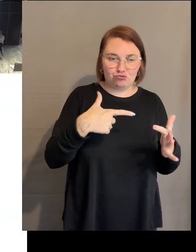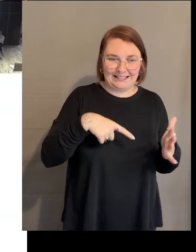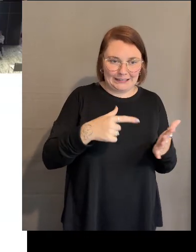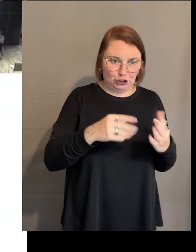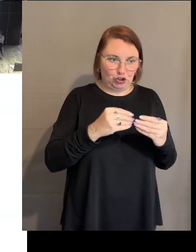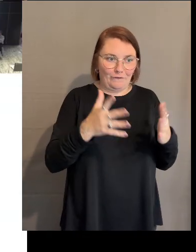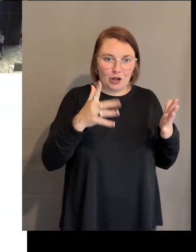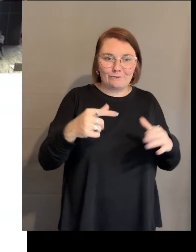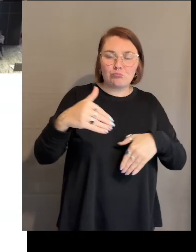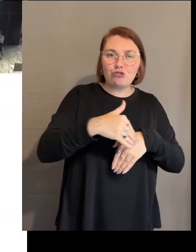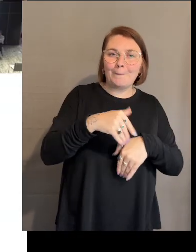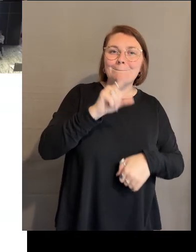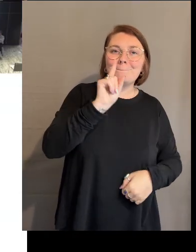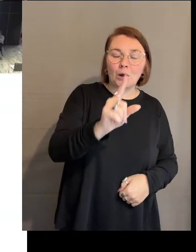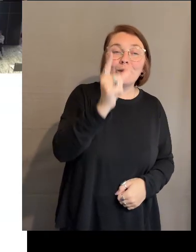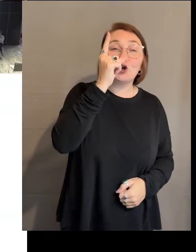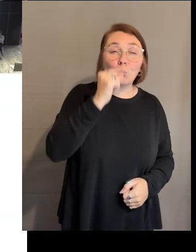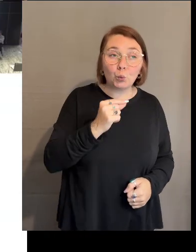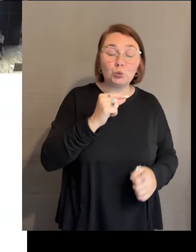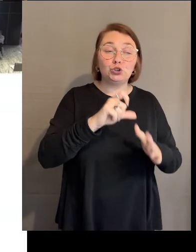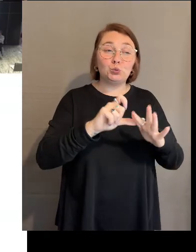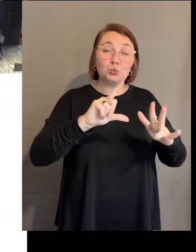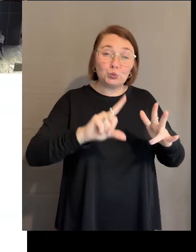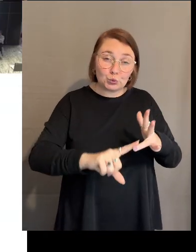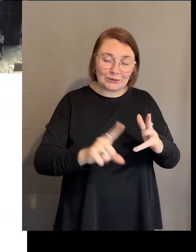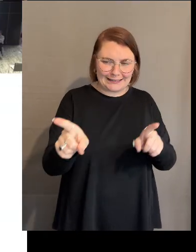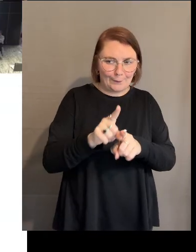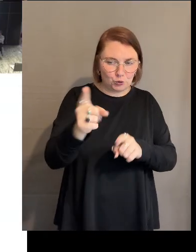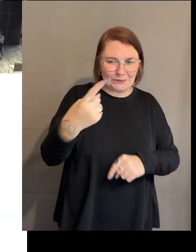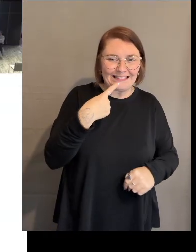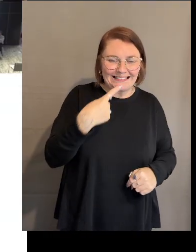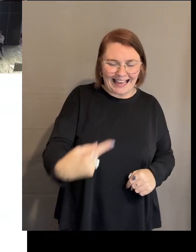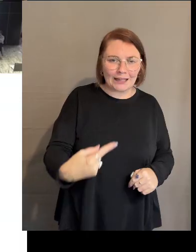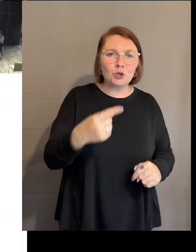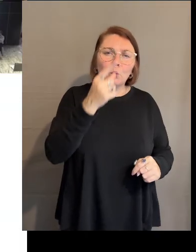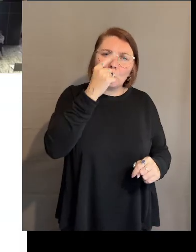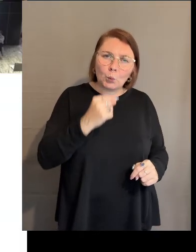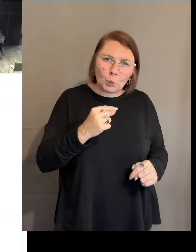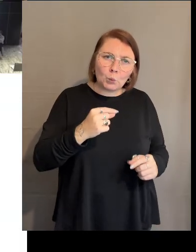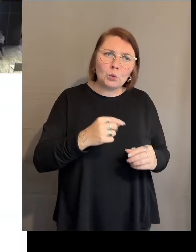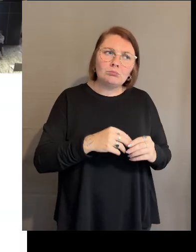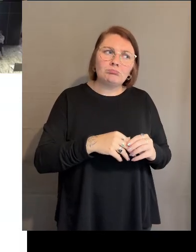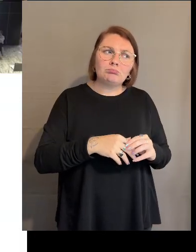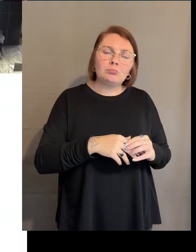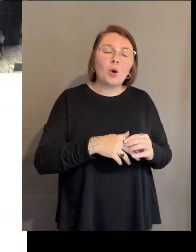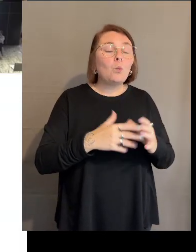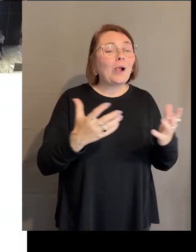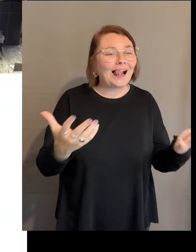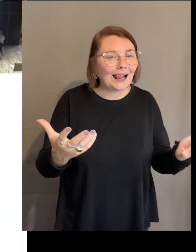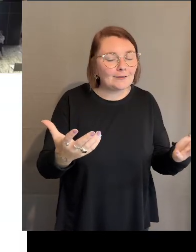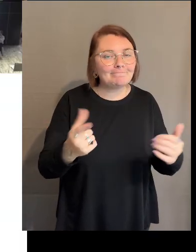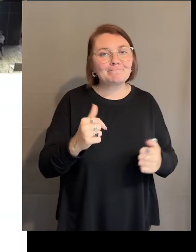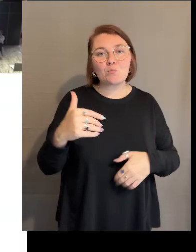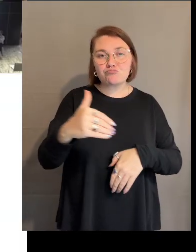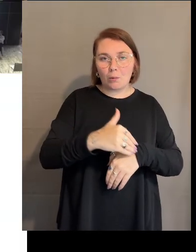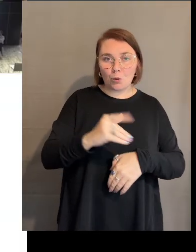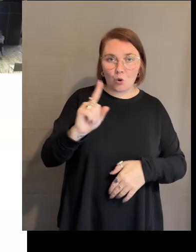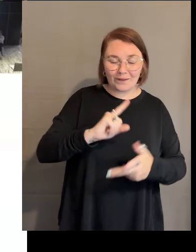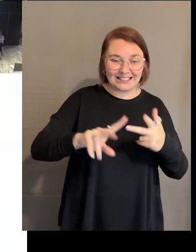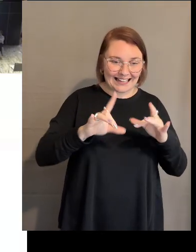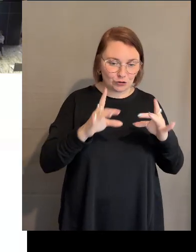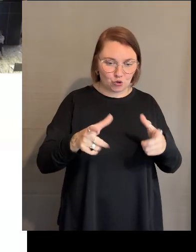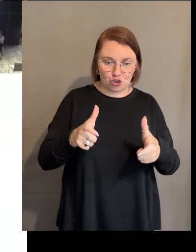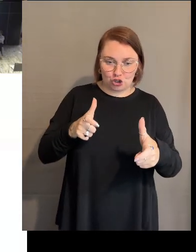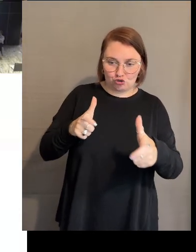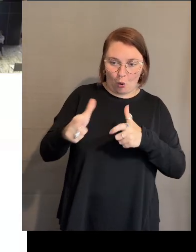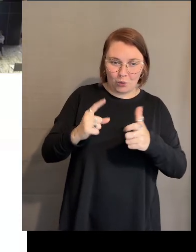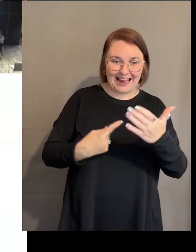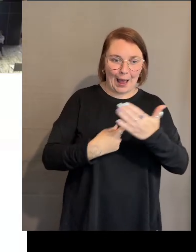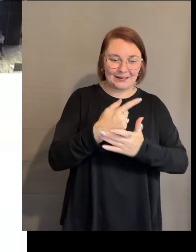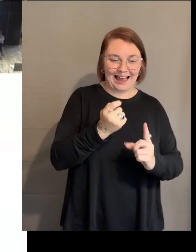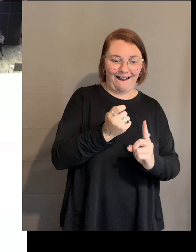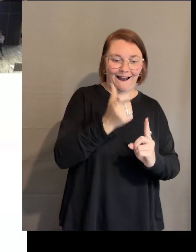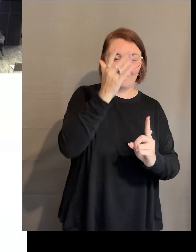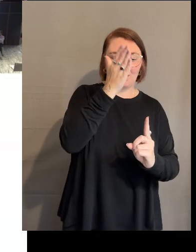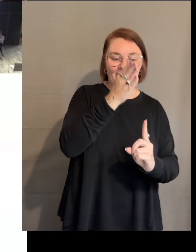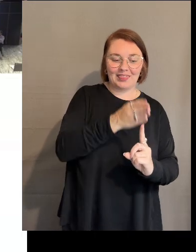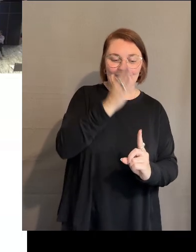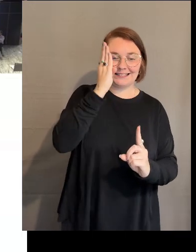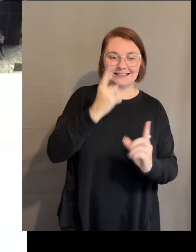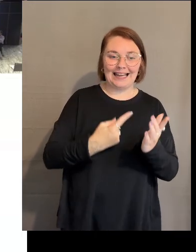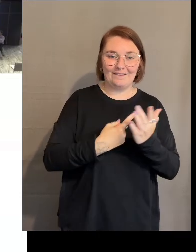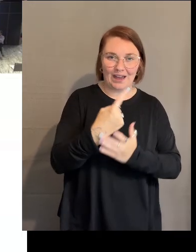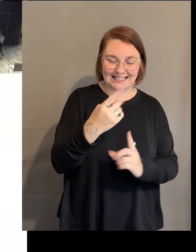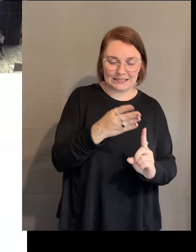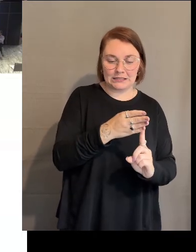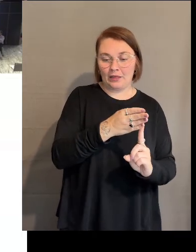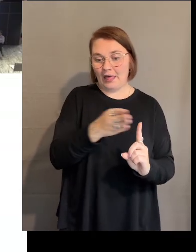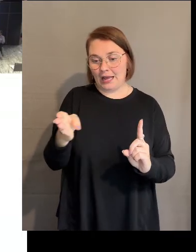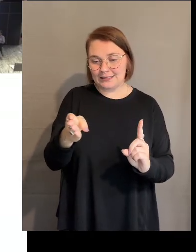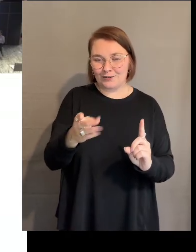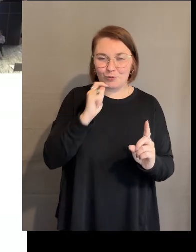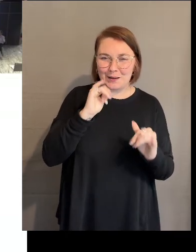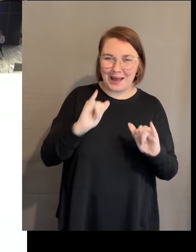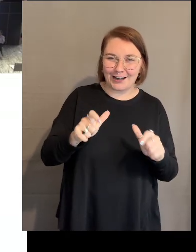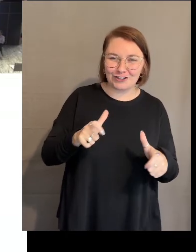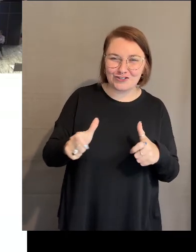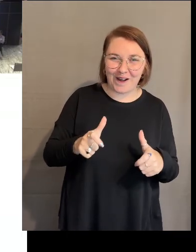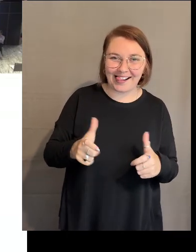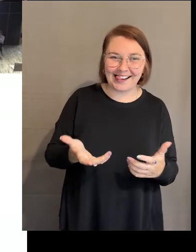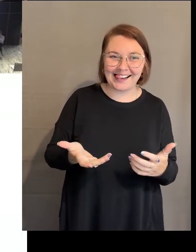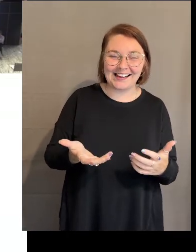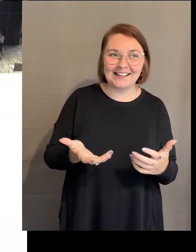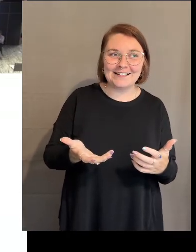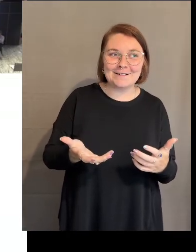could do is, as you say… well, the problem is, if we're starting to control for things that happens after the event, that would be about control, and risk bias.